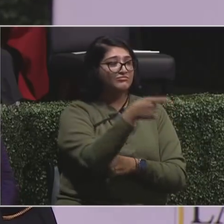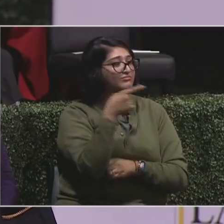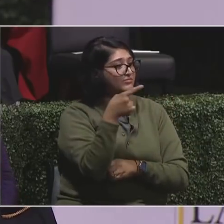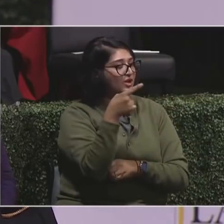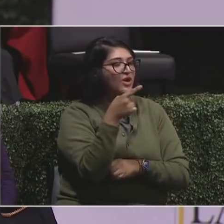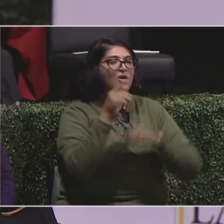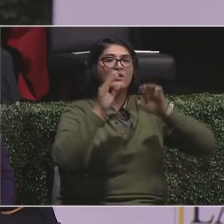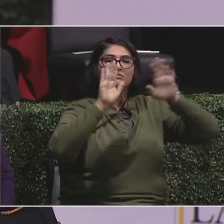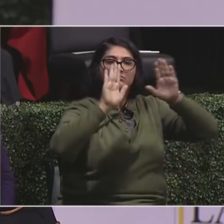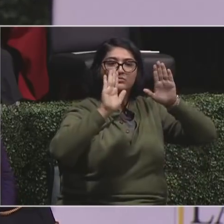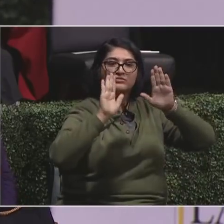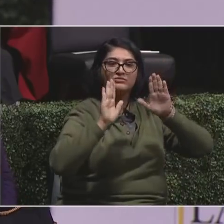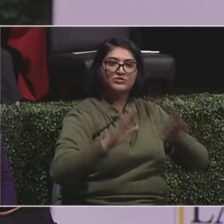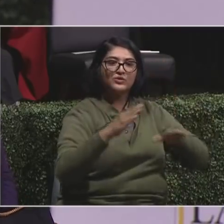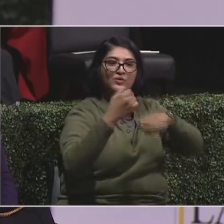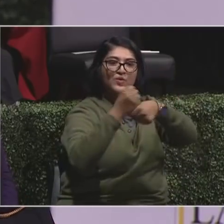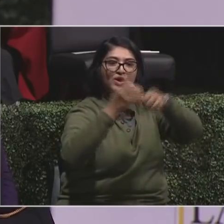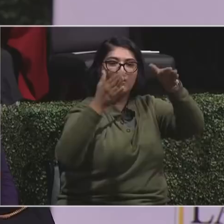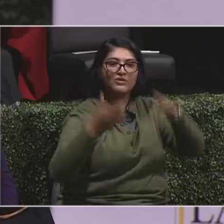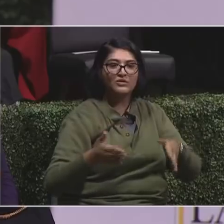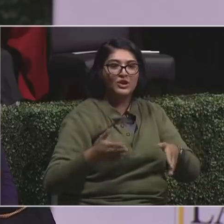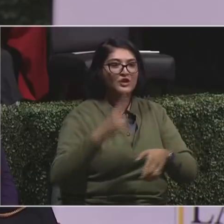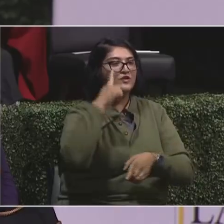POTENTIAL OF EVERYONE WHO CONTRIBUTES TO THEIR SUCCESS. FULL POTENTIAL OF OUR BUSINESS